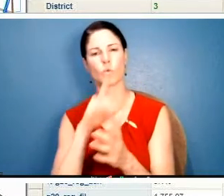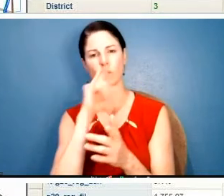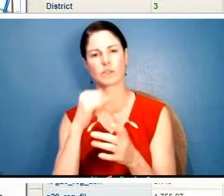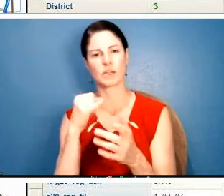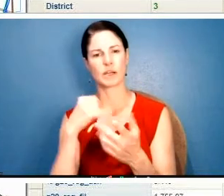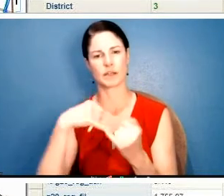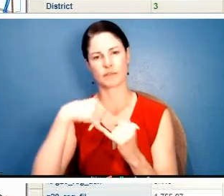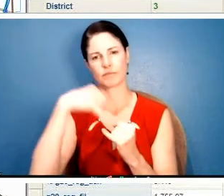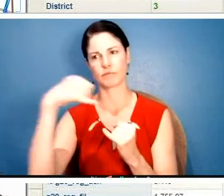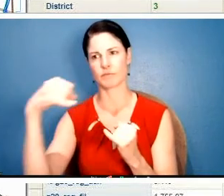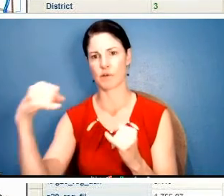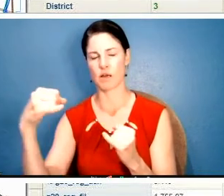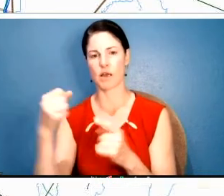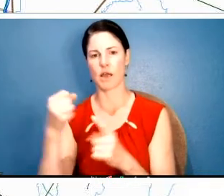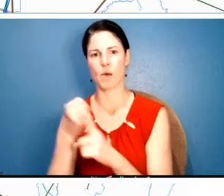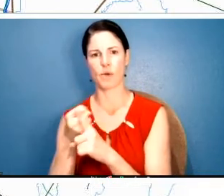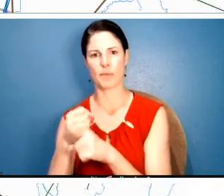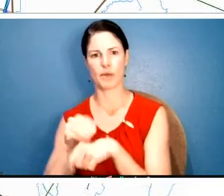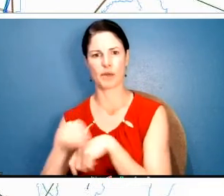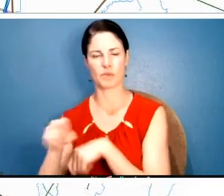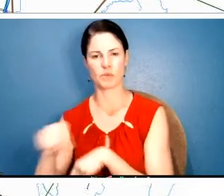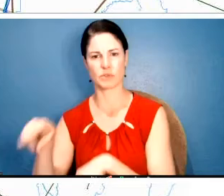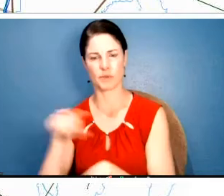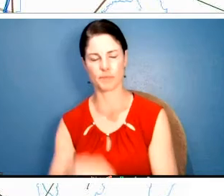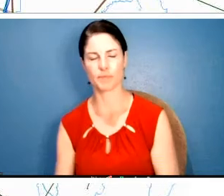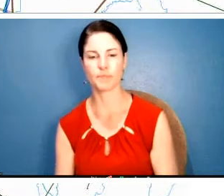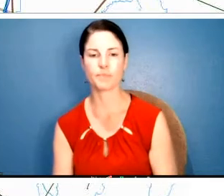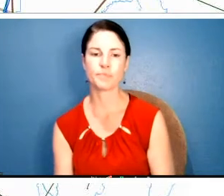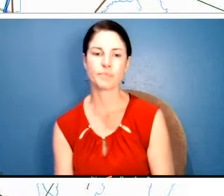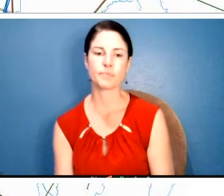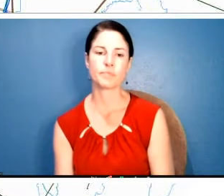SacGov: You can see in real time how your proposed map lines would impact districts.